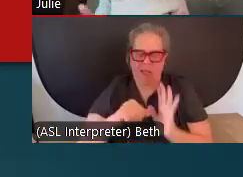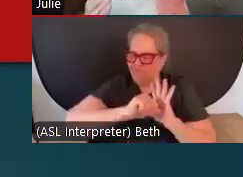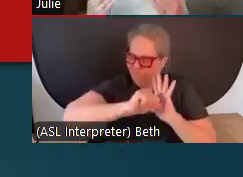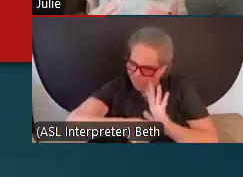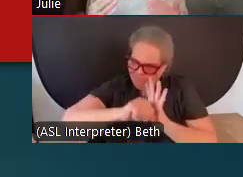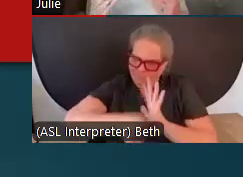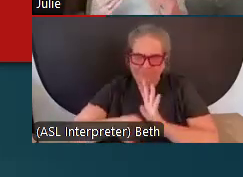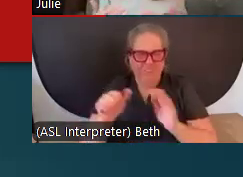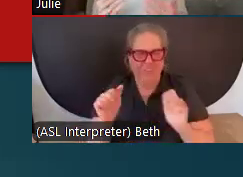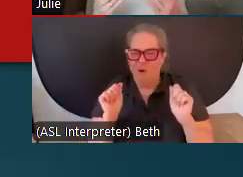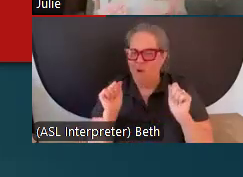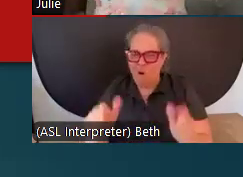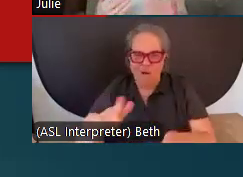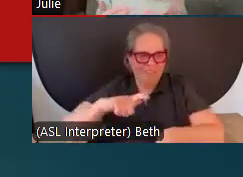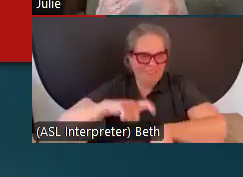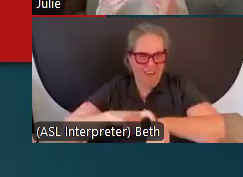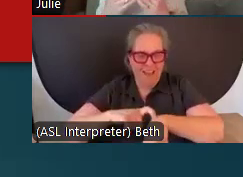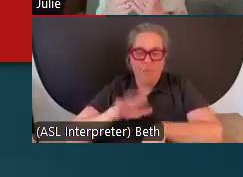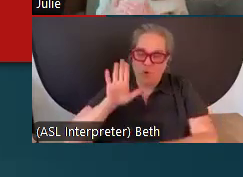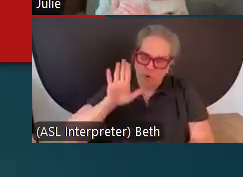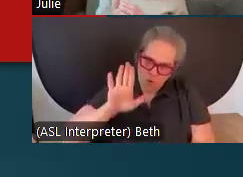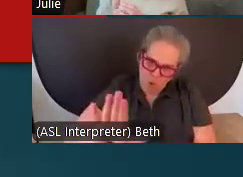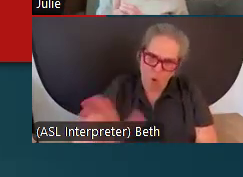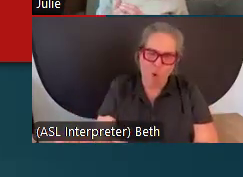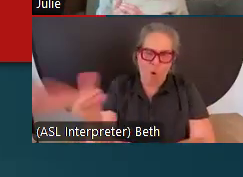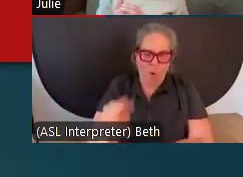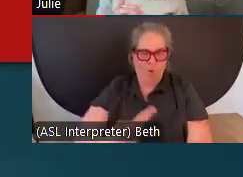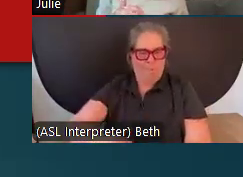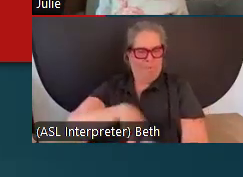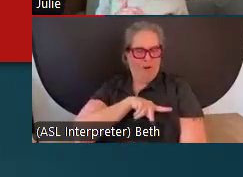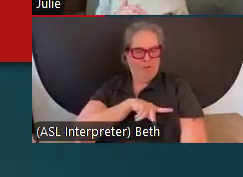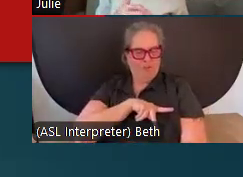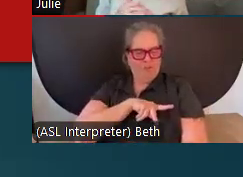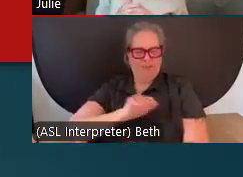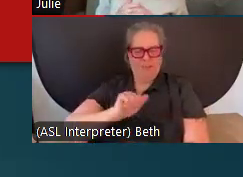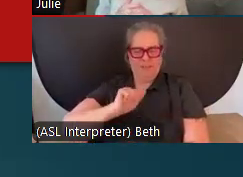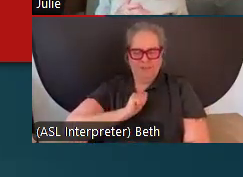So here the main point is, and again, I emphasize this all the time, is your own self-care is so critical.